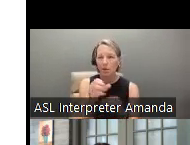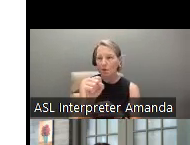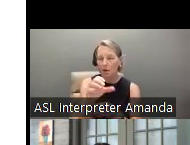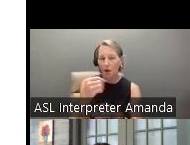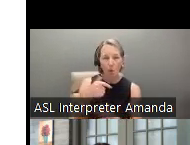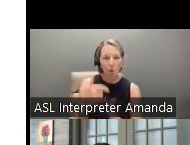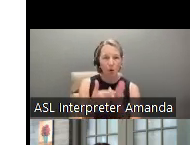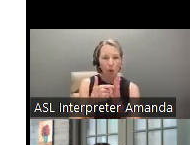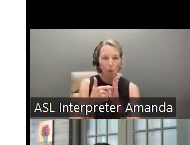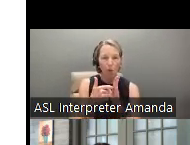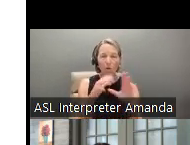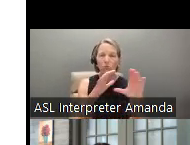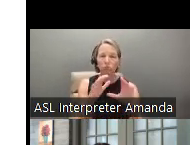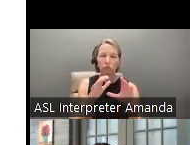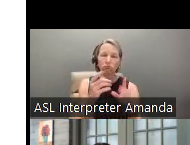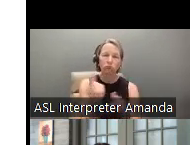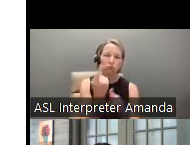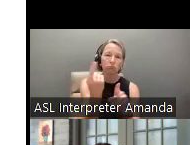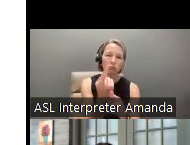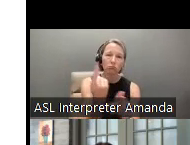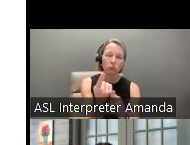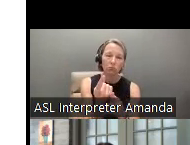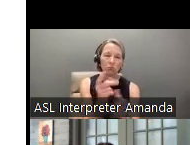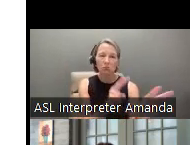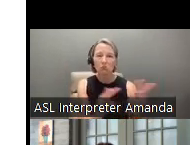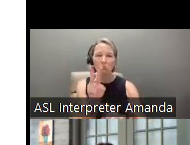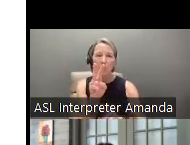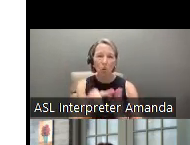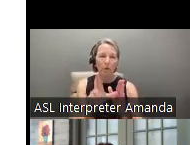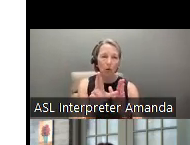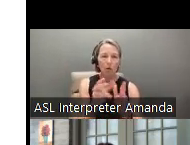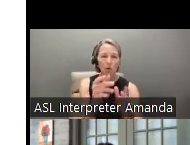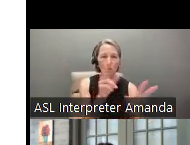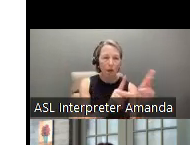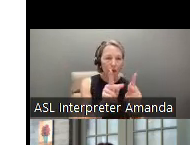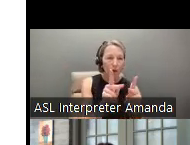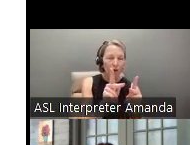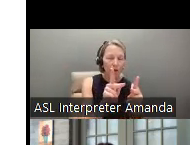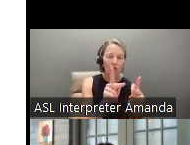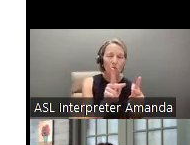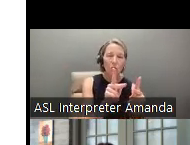required to conduct periodic on-site reviews for of individual organ individual and organizational